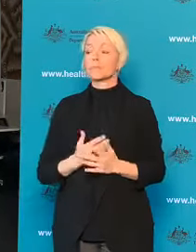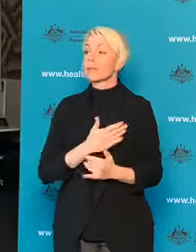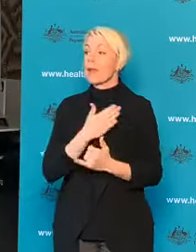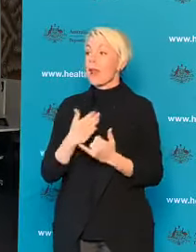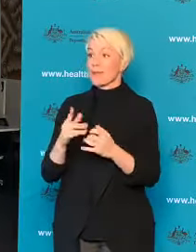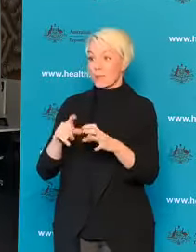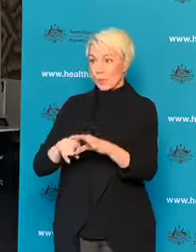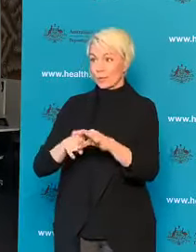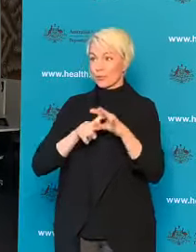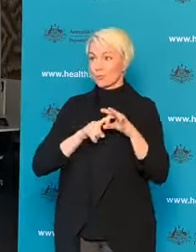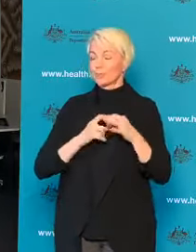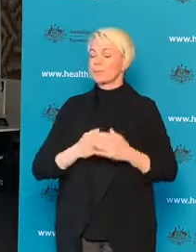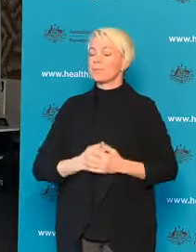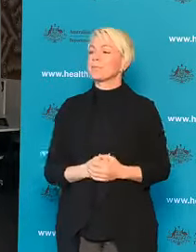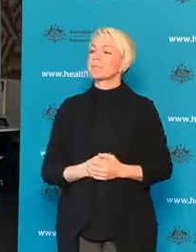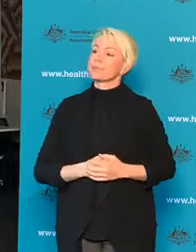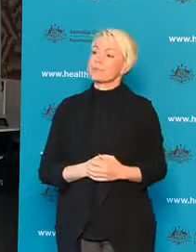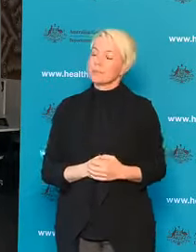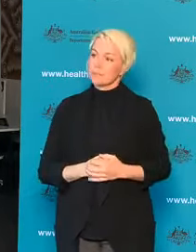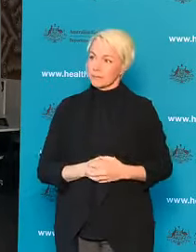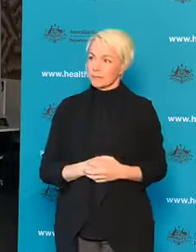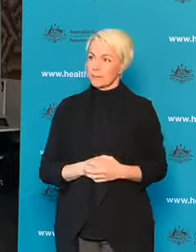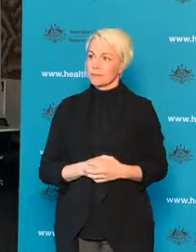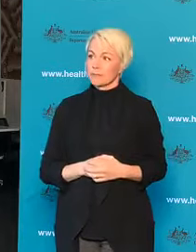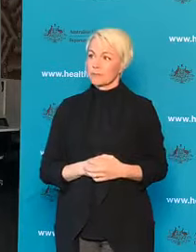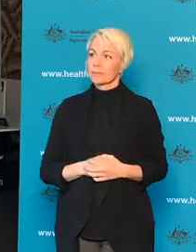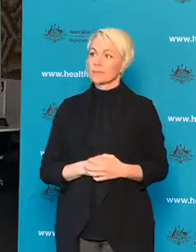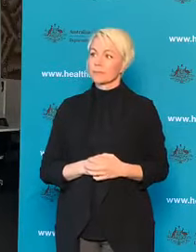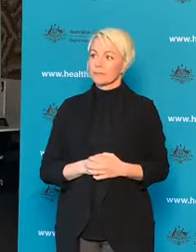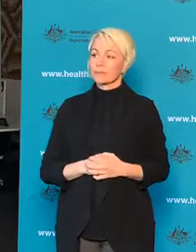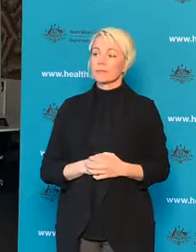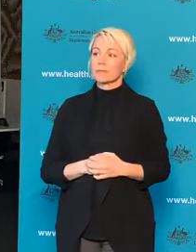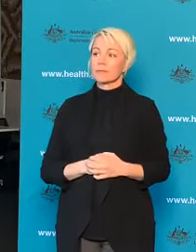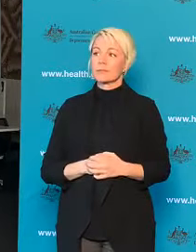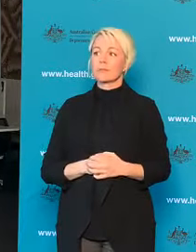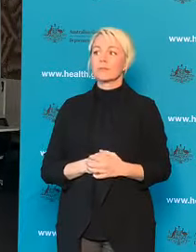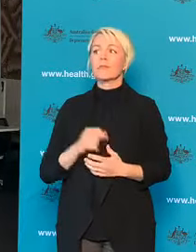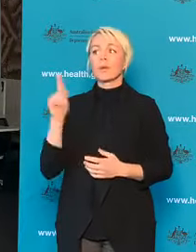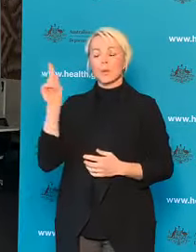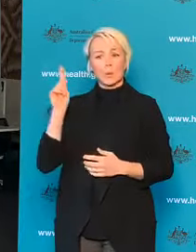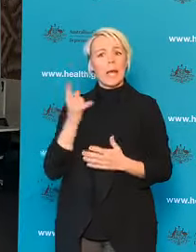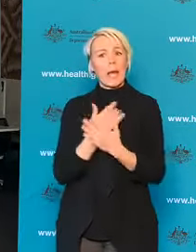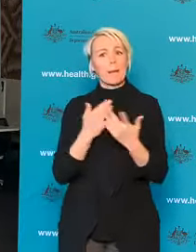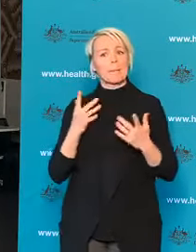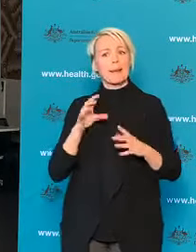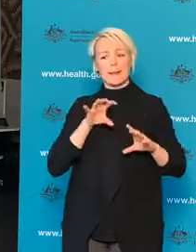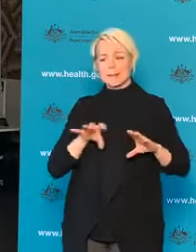Reporter: Just lastly if I may, today a number of states have made big decisions, changes and backflips to their policies,